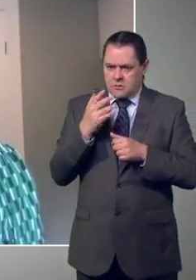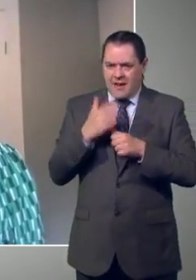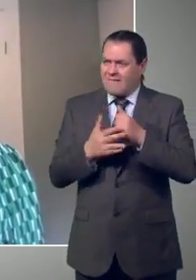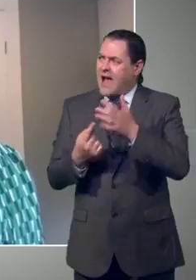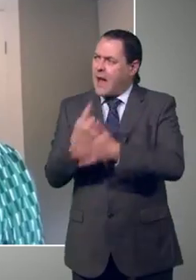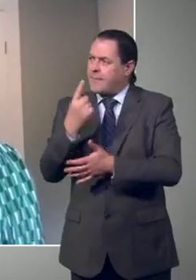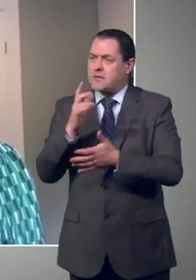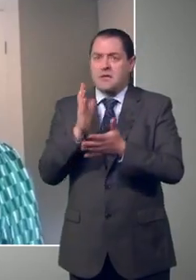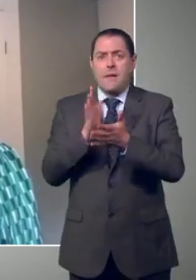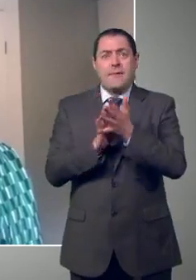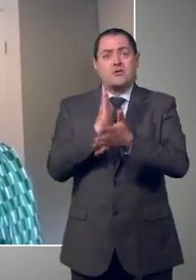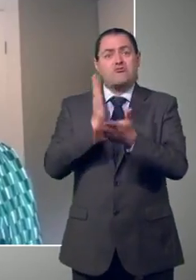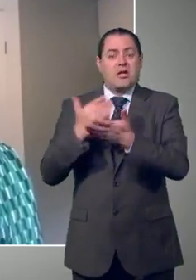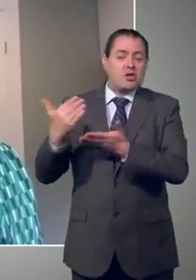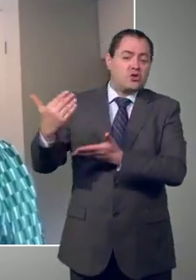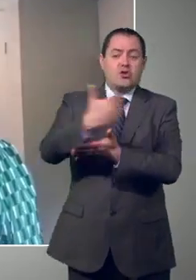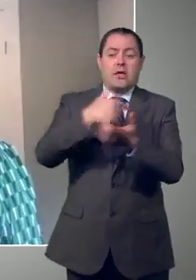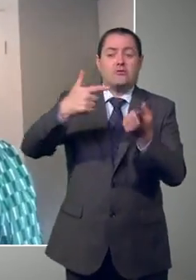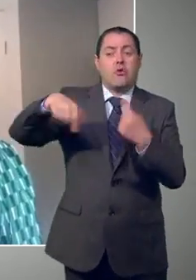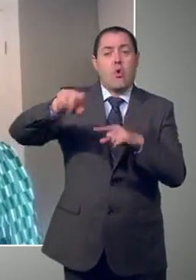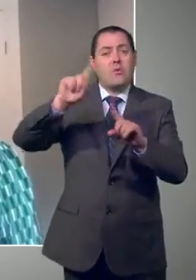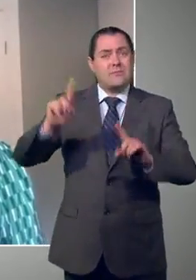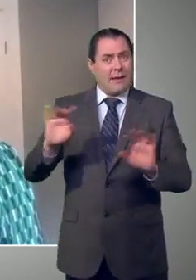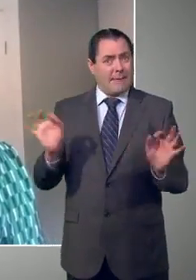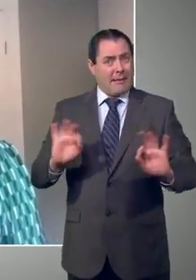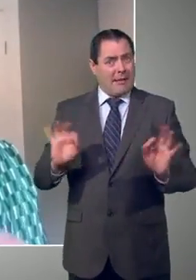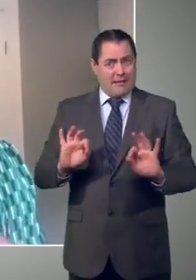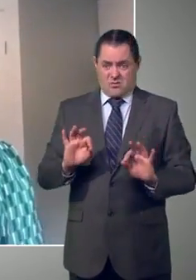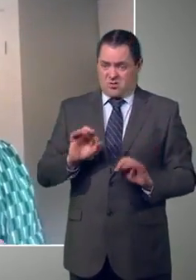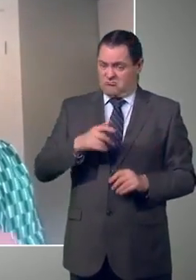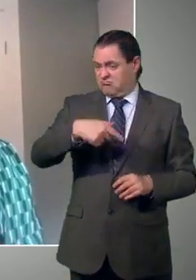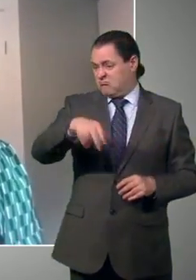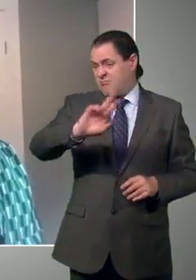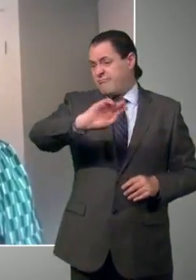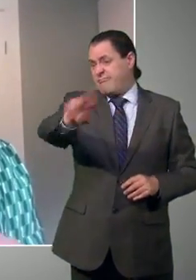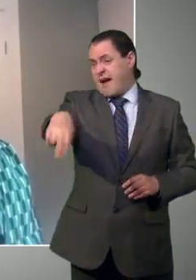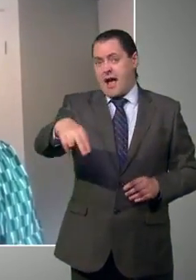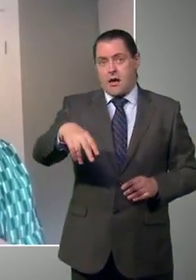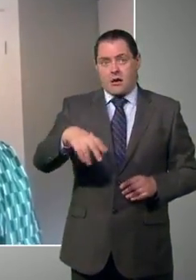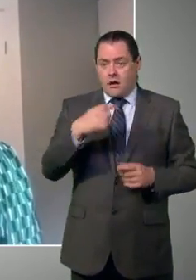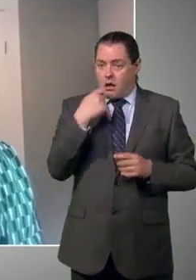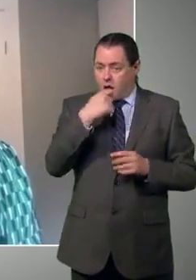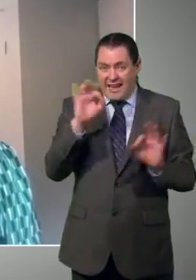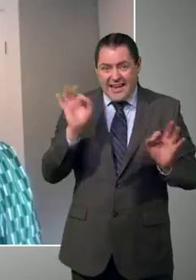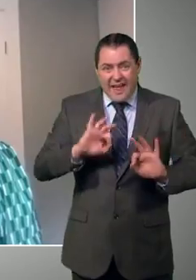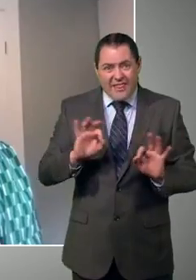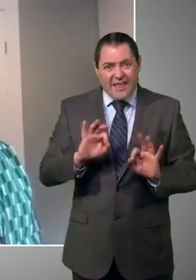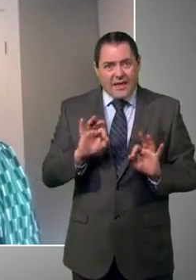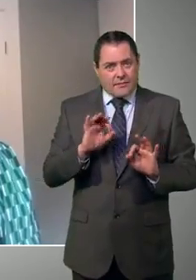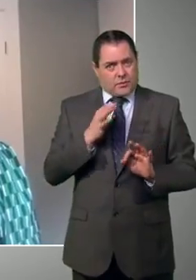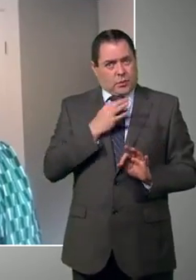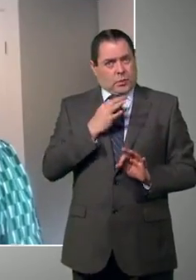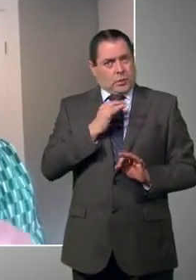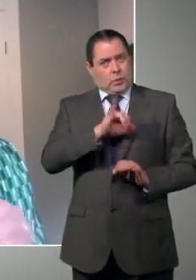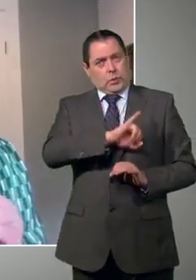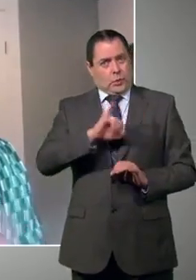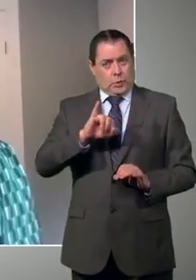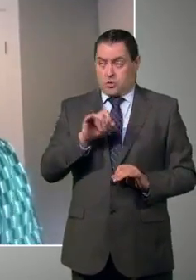around people they were sent back to care homes untested so just to be clear. Did you make